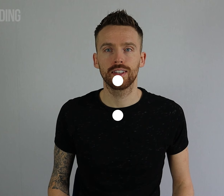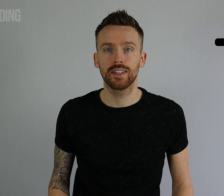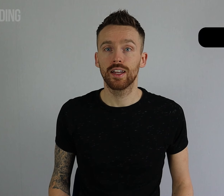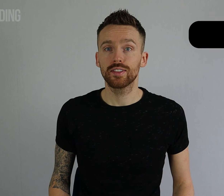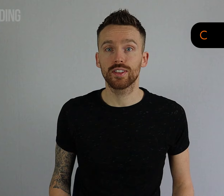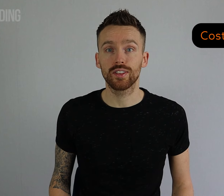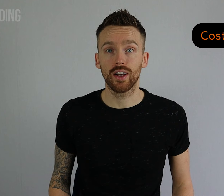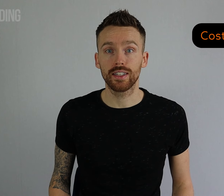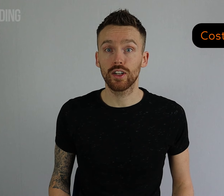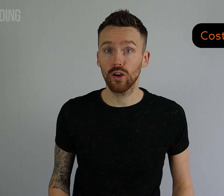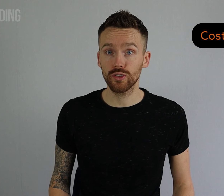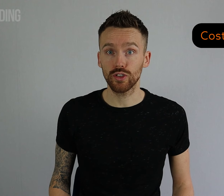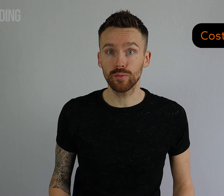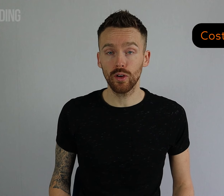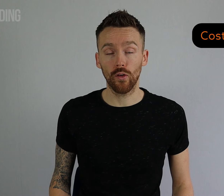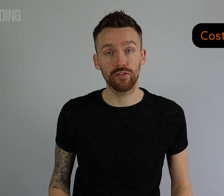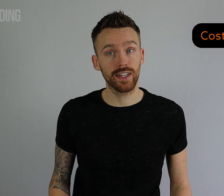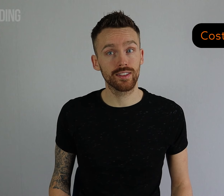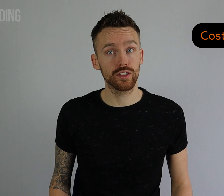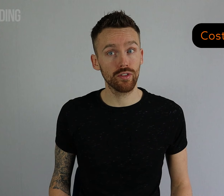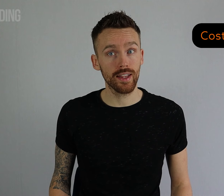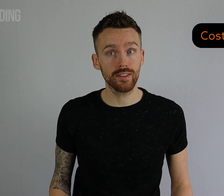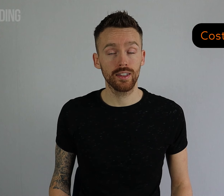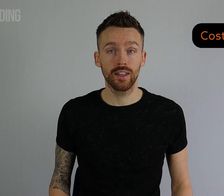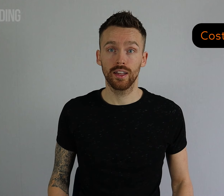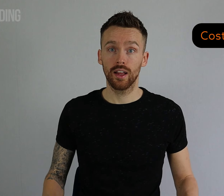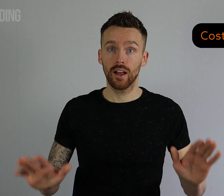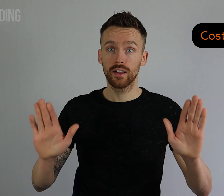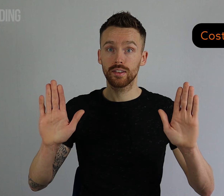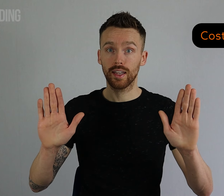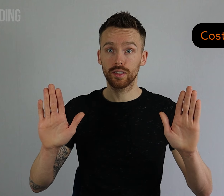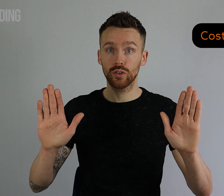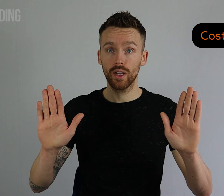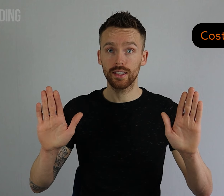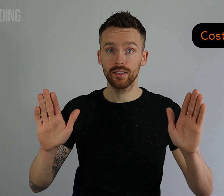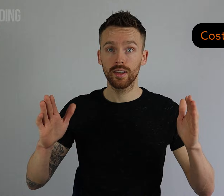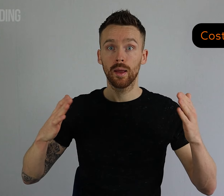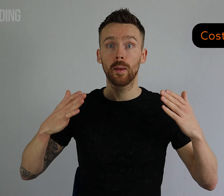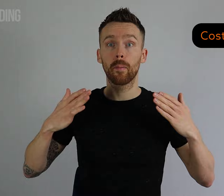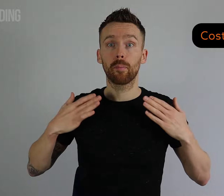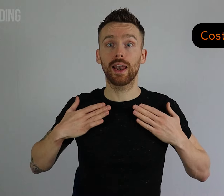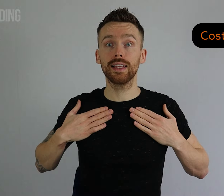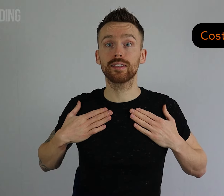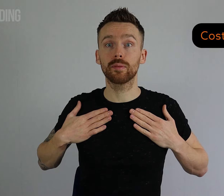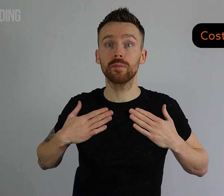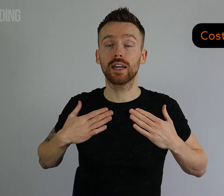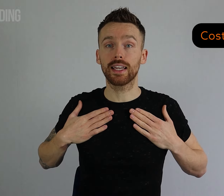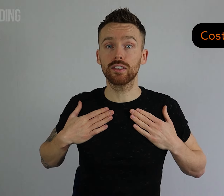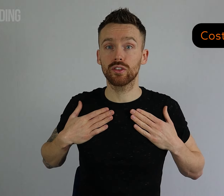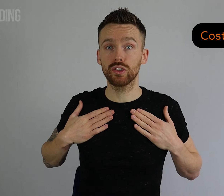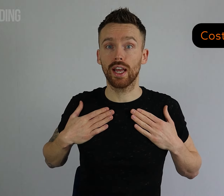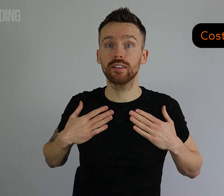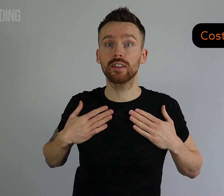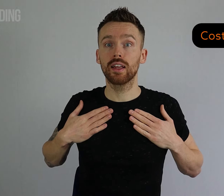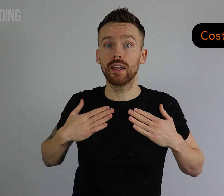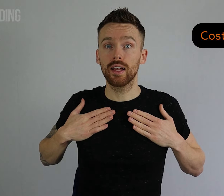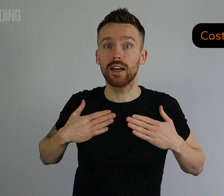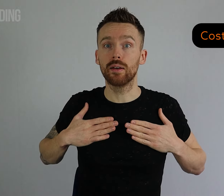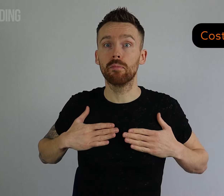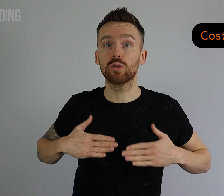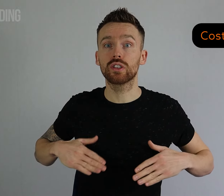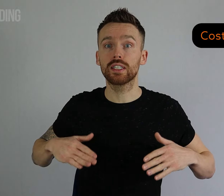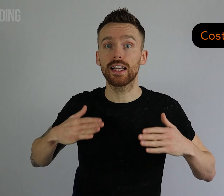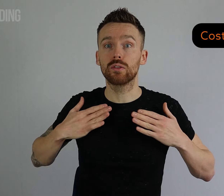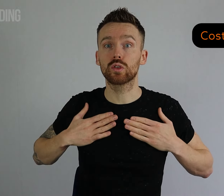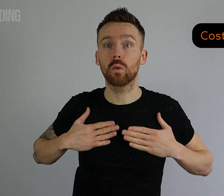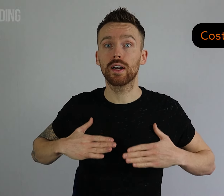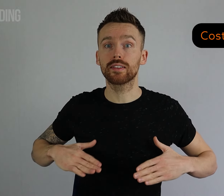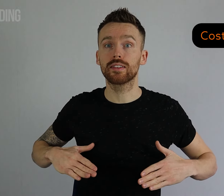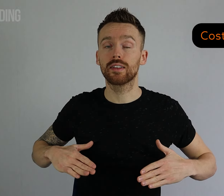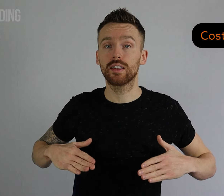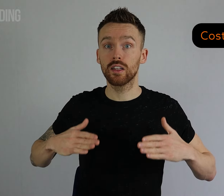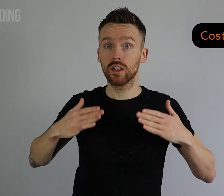To sign costume or fancy dress, take two hands, place them against your chest then motion down twice.